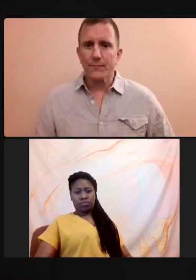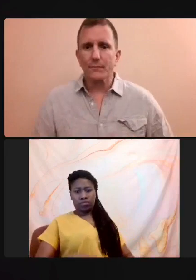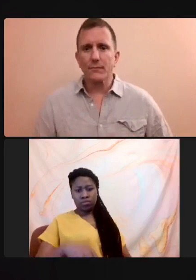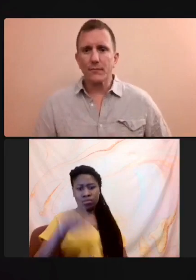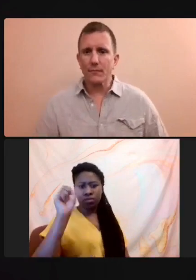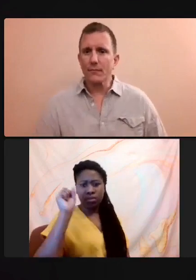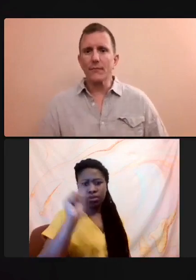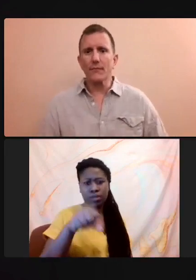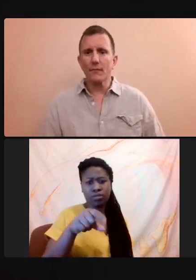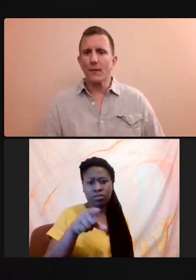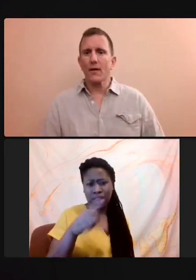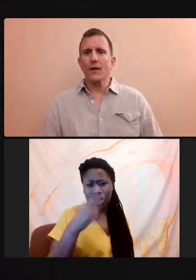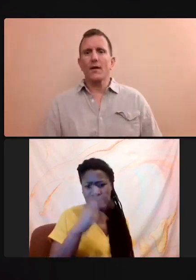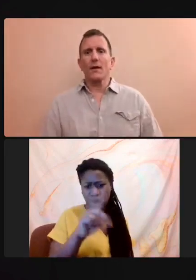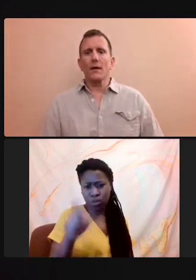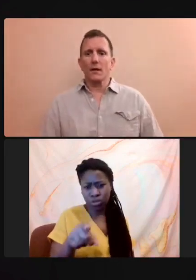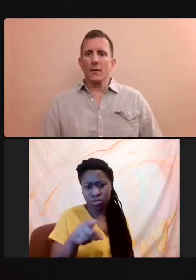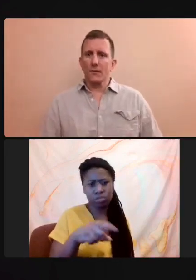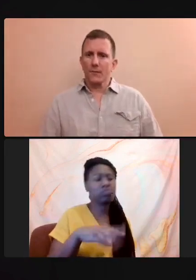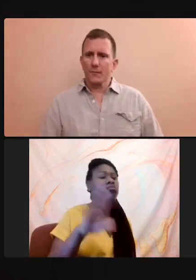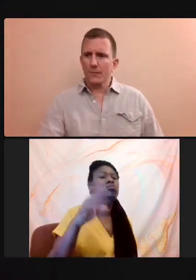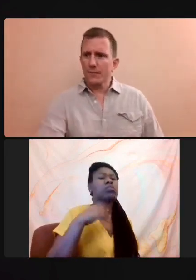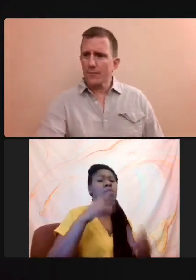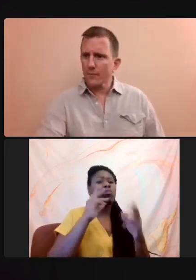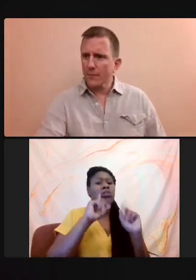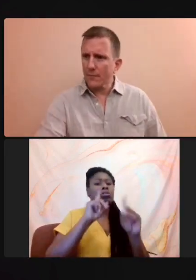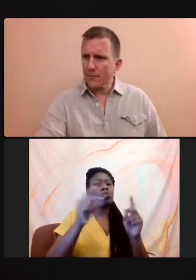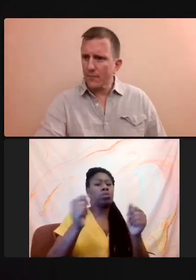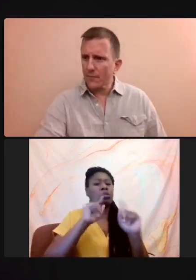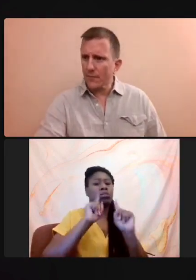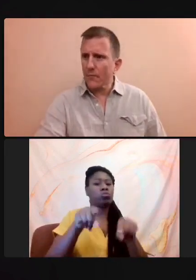They're not going to be 100% reliable and accurate.